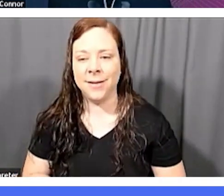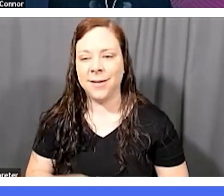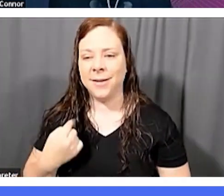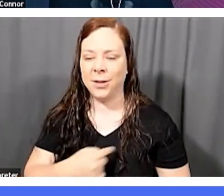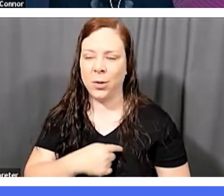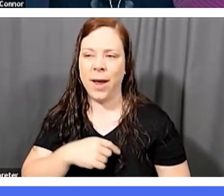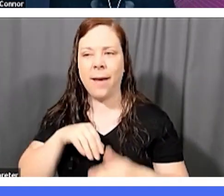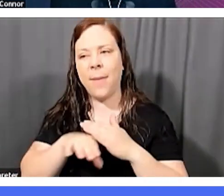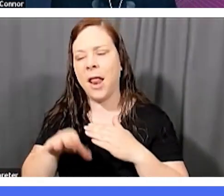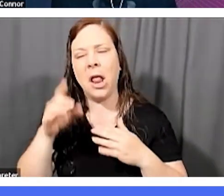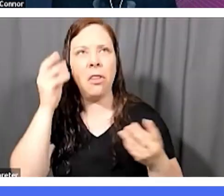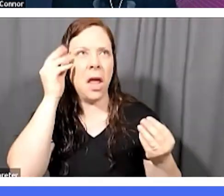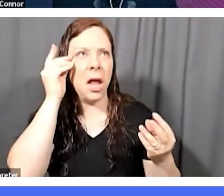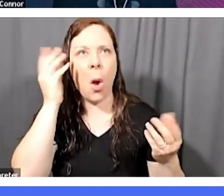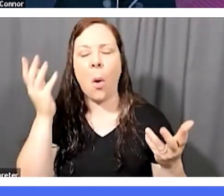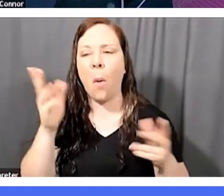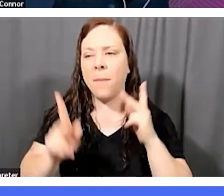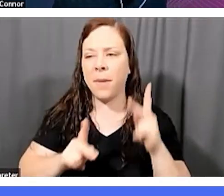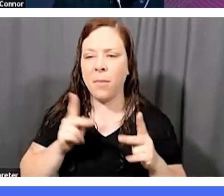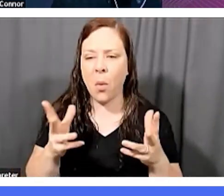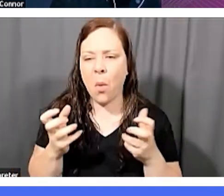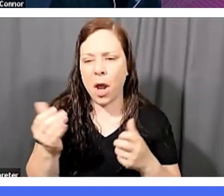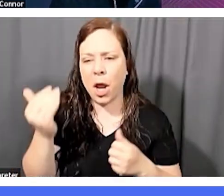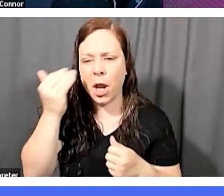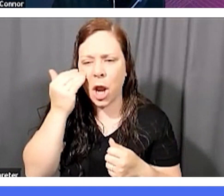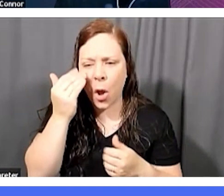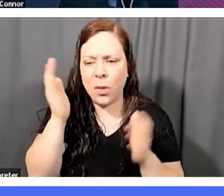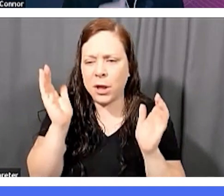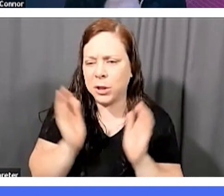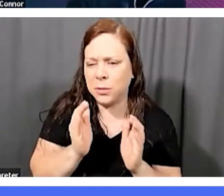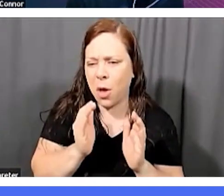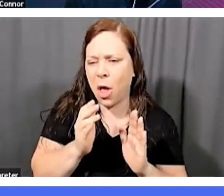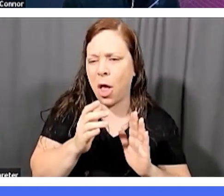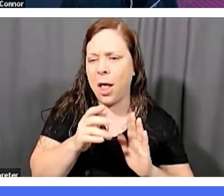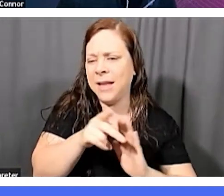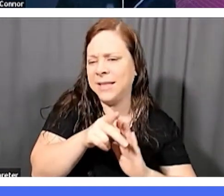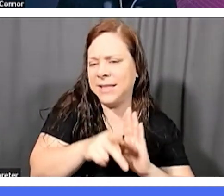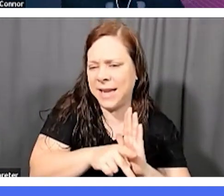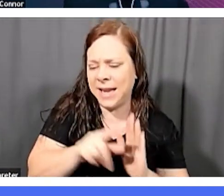to know this small tenant of the web content accessibility guidelines. They'll wanna know all about color contrast